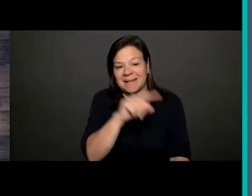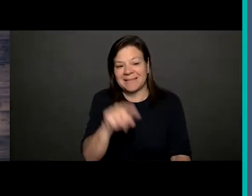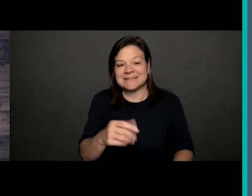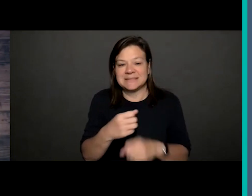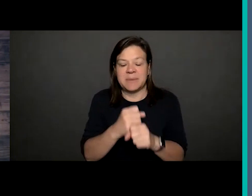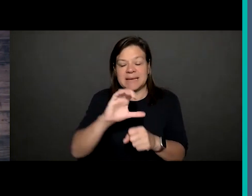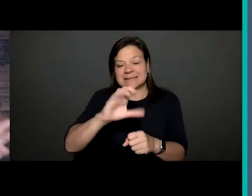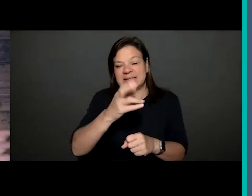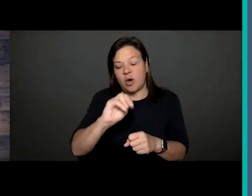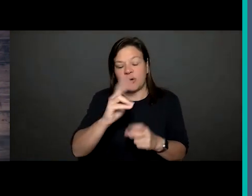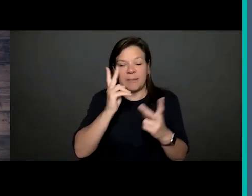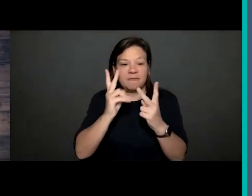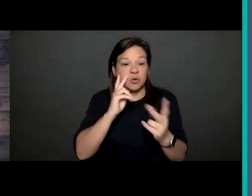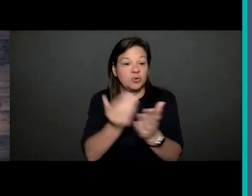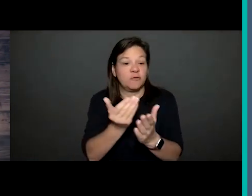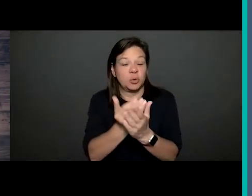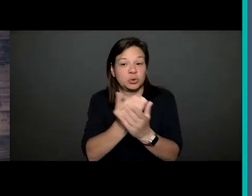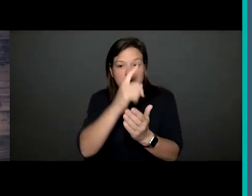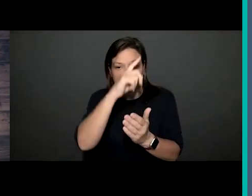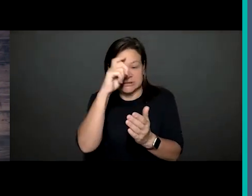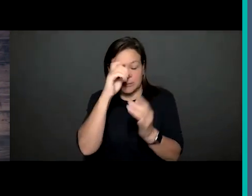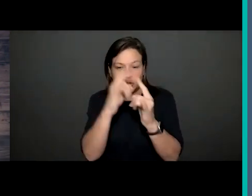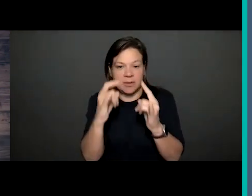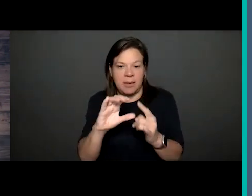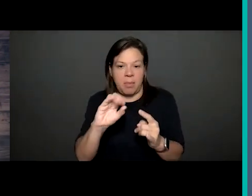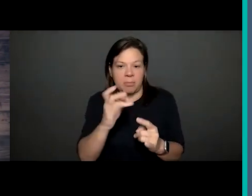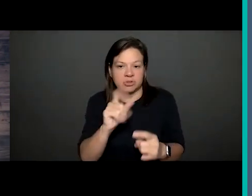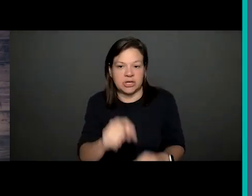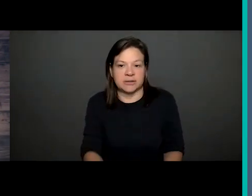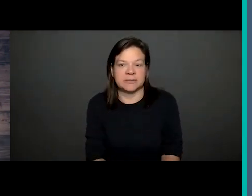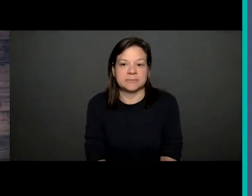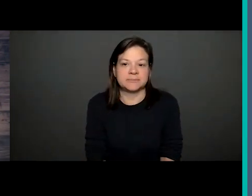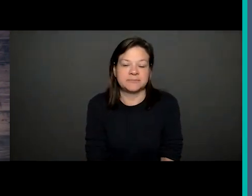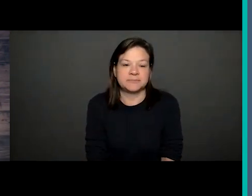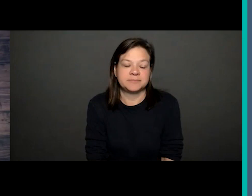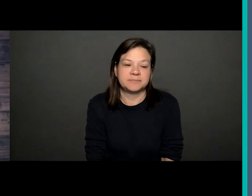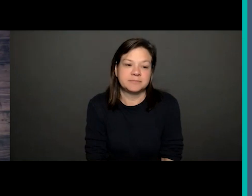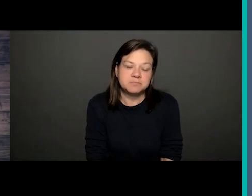AND IT DOES TAKE A MOMENT SOMETIMES FOR THIS TO KICK IN